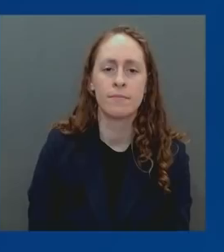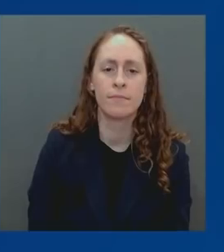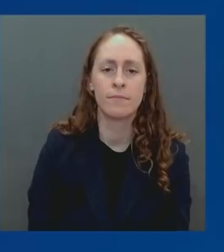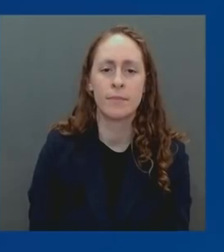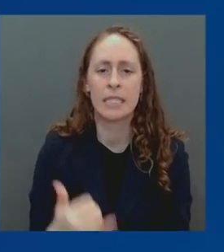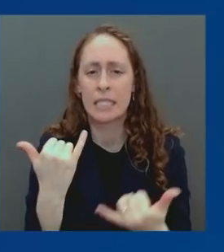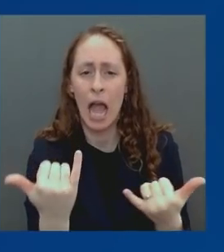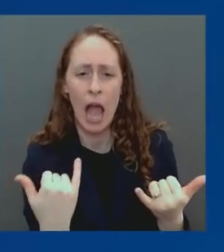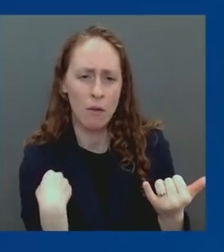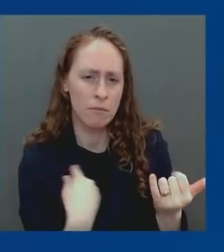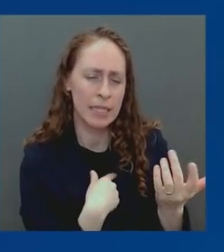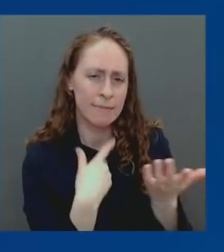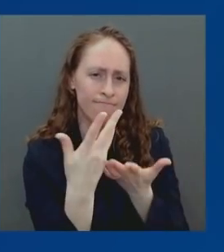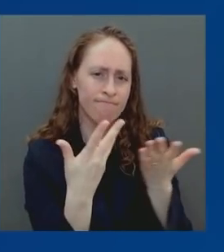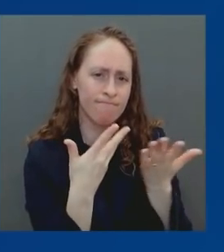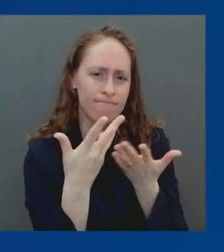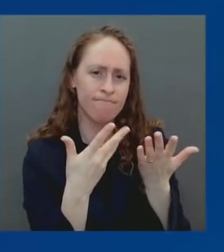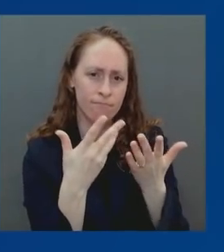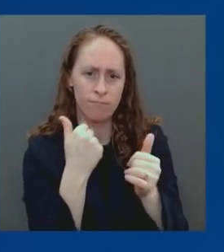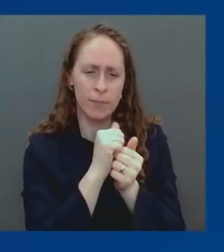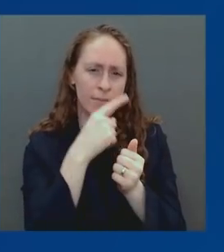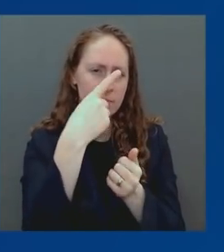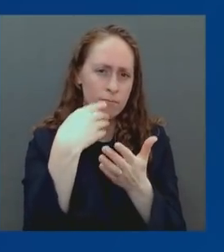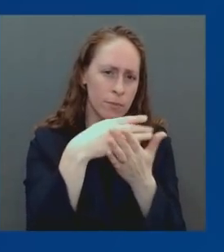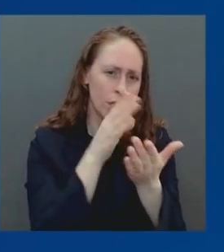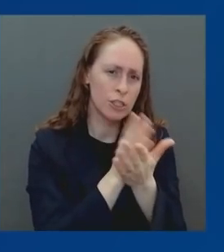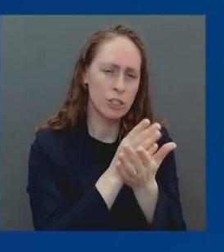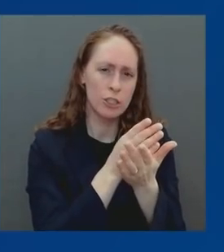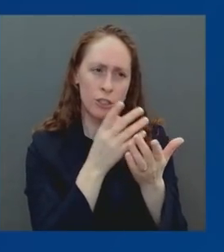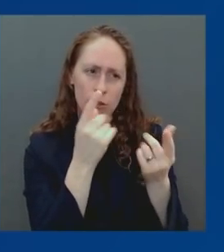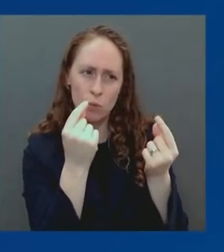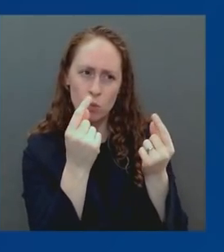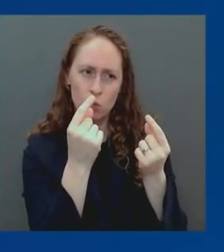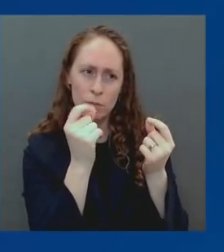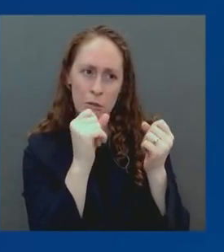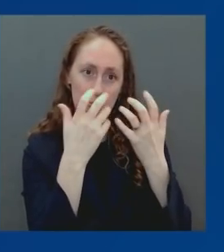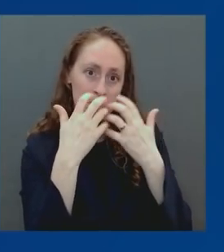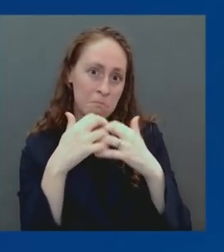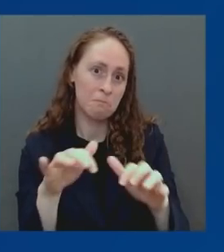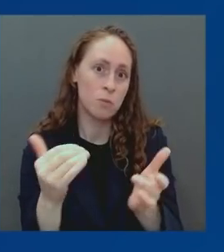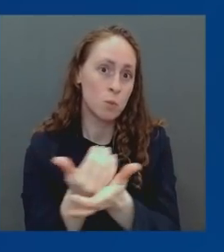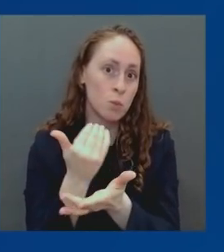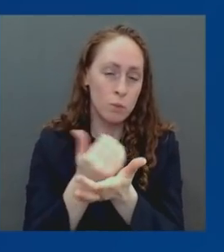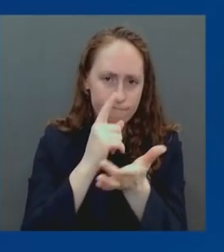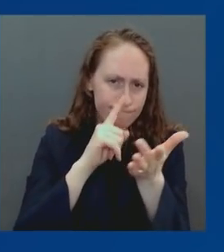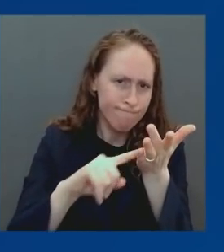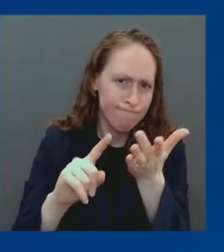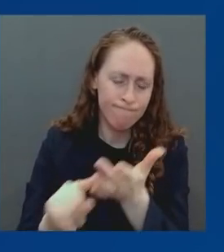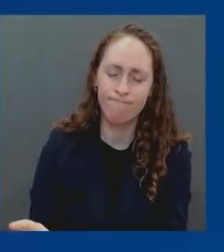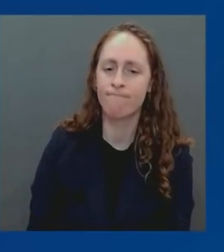Mr. Zients: Next question, please. Moderator: Let's go to Meg Tirrell at CNBC. The Press: Thanks.